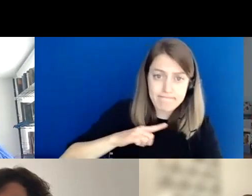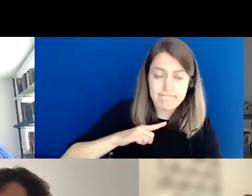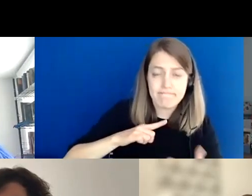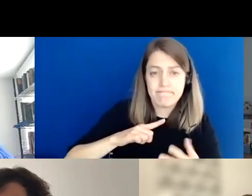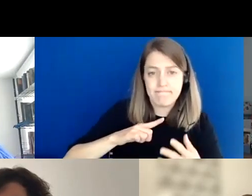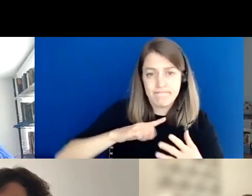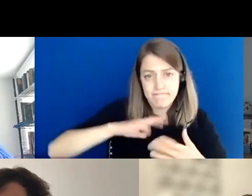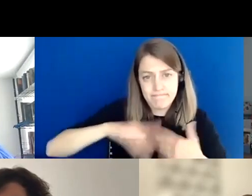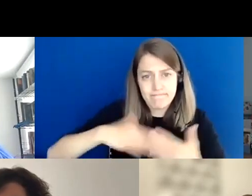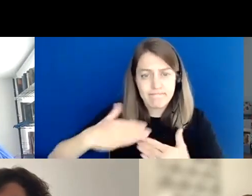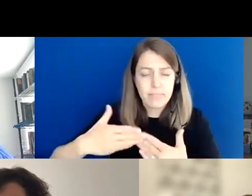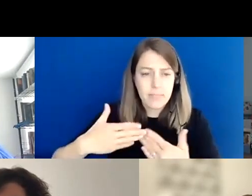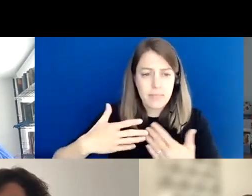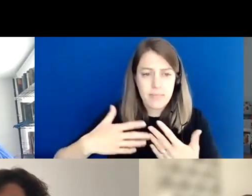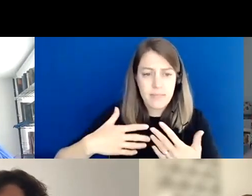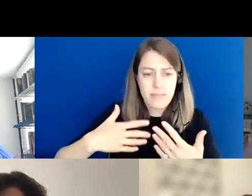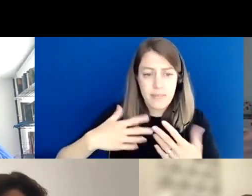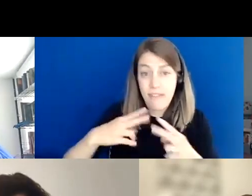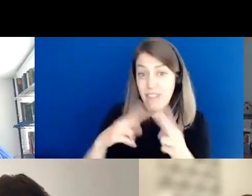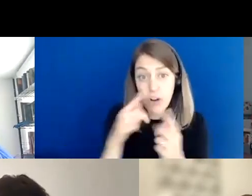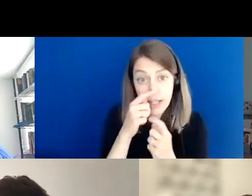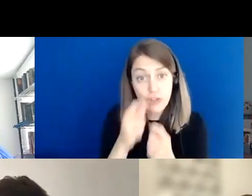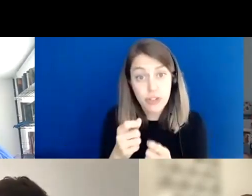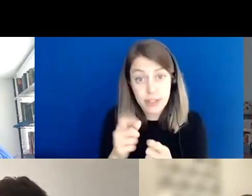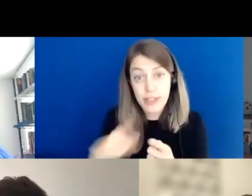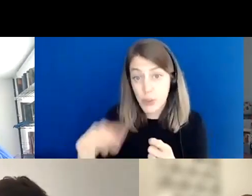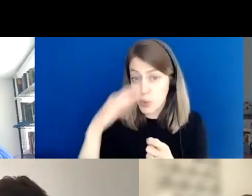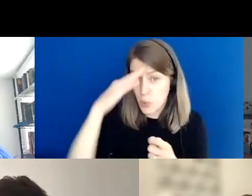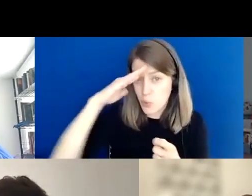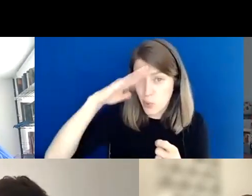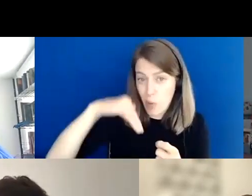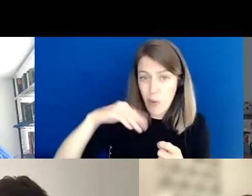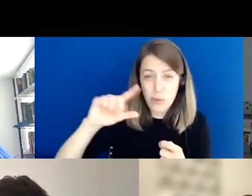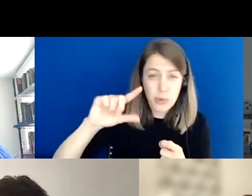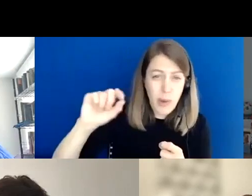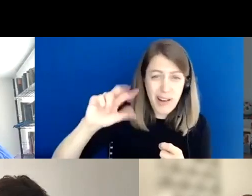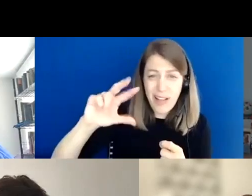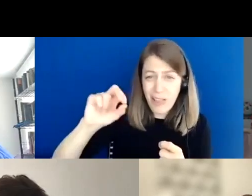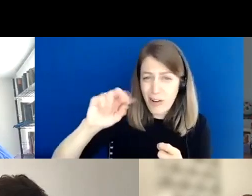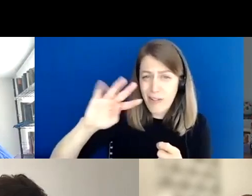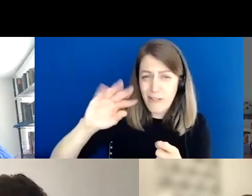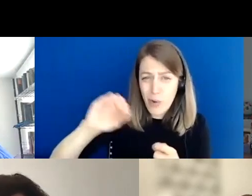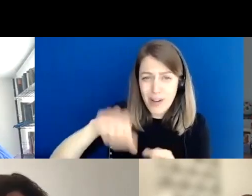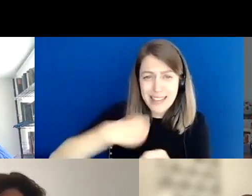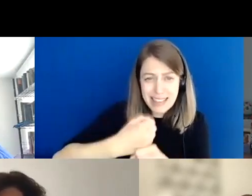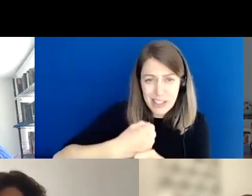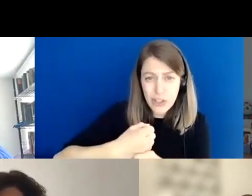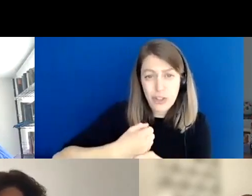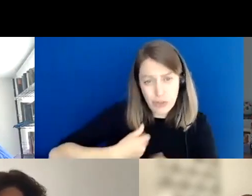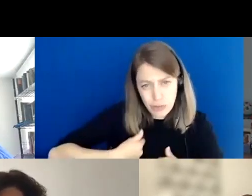As you all know, there had been decades and decades of litigation to try to address these practices,